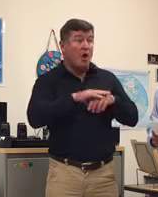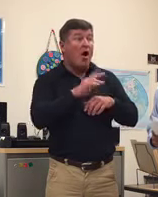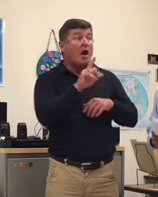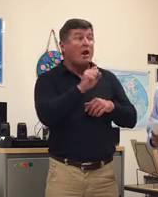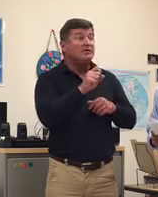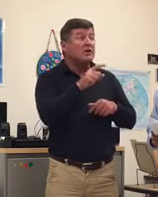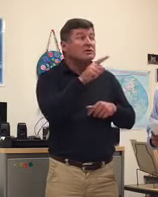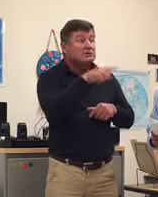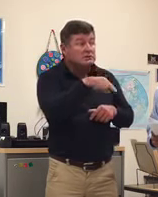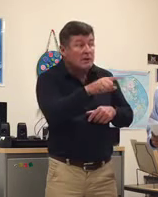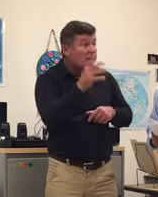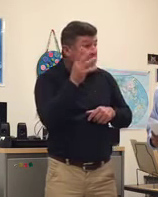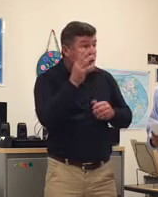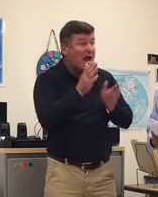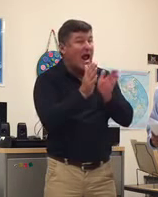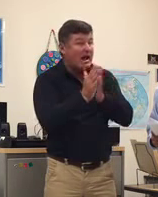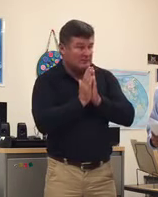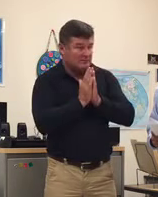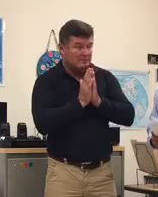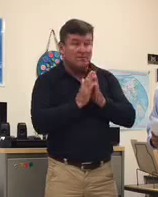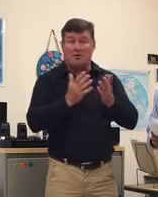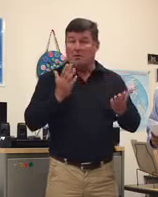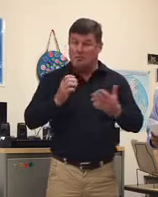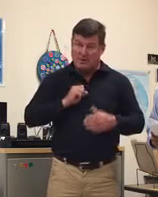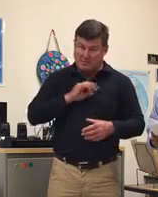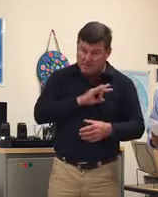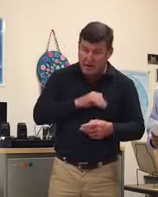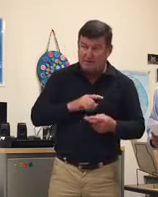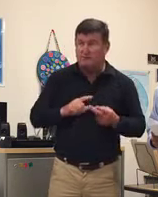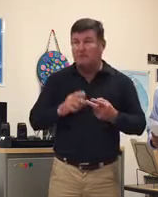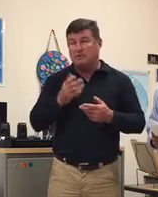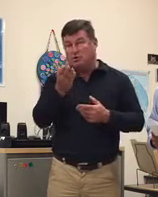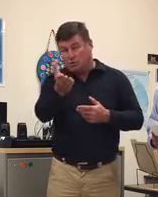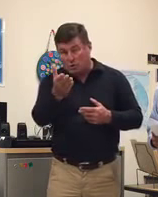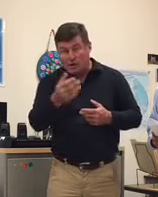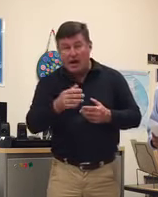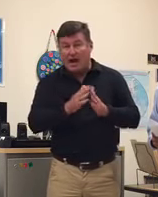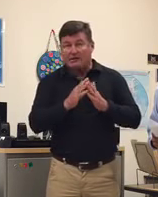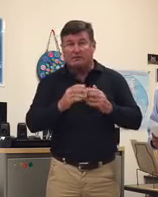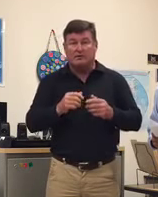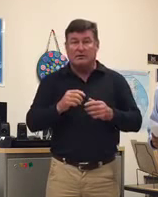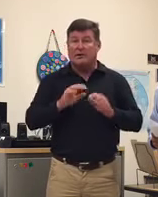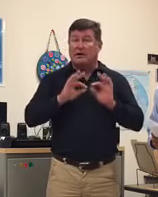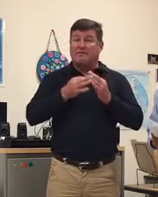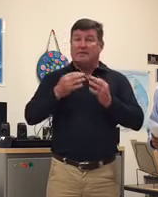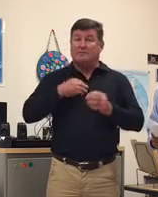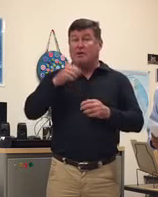returning and won't be turned on unless someone asks for it. Now, could be a staff member, it could be you,